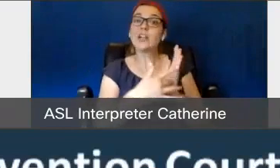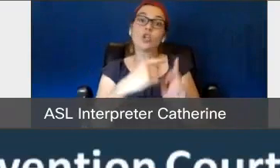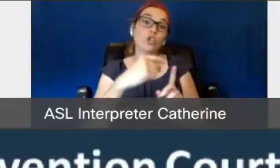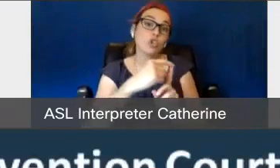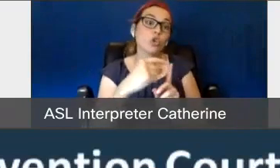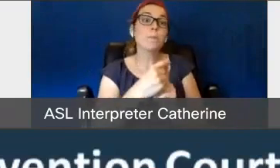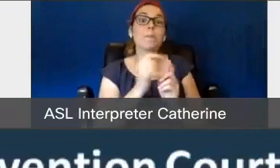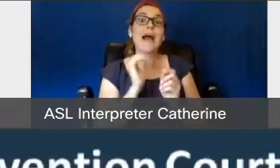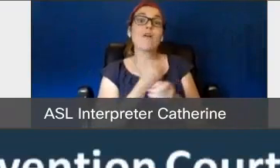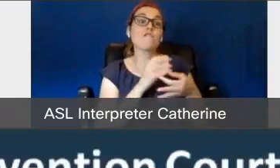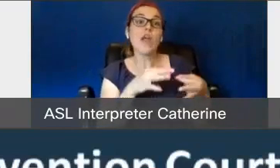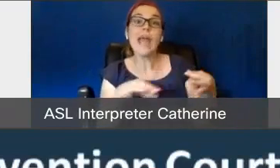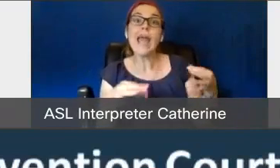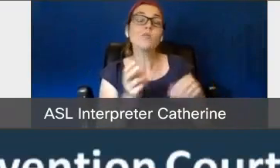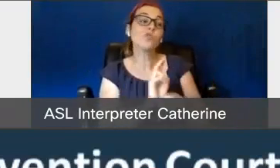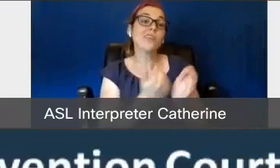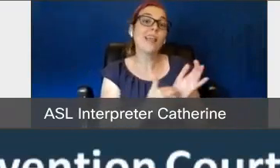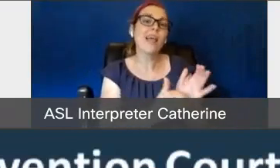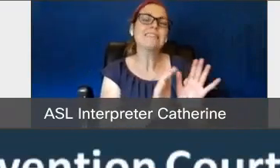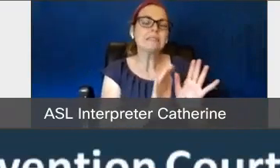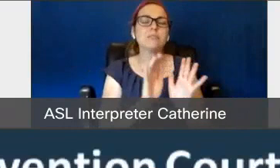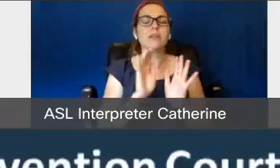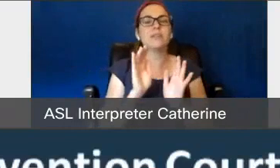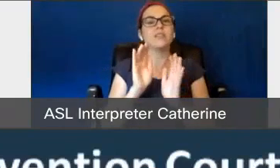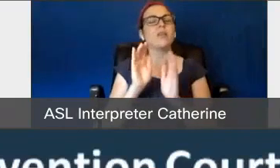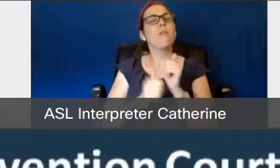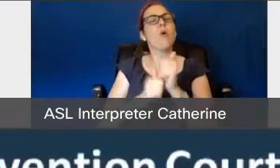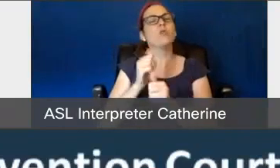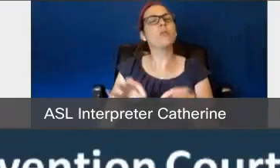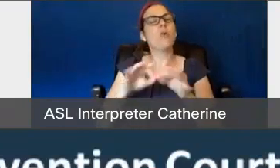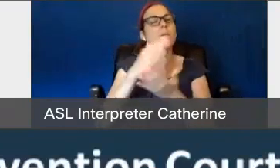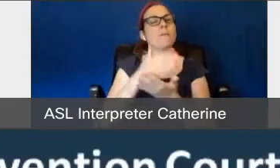but the main thing is our messages can be given to our individuals so they can be successful.